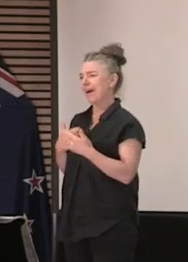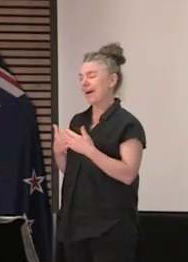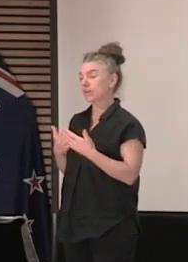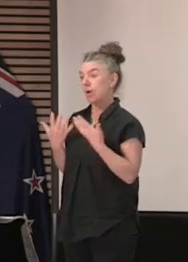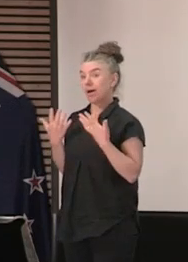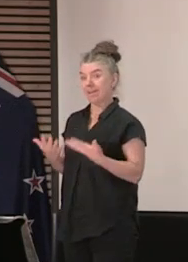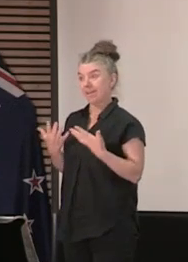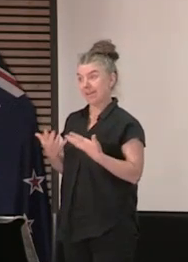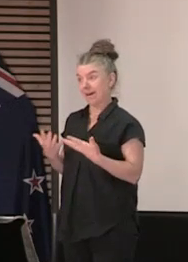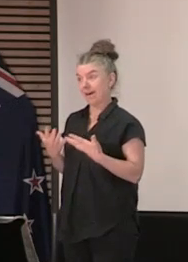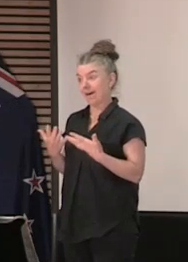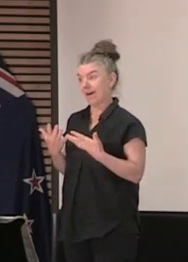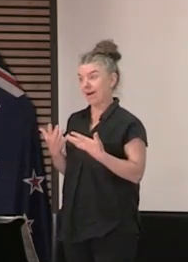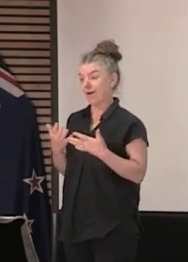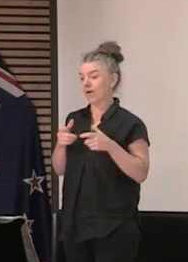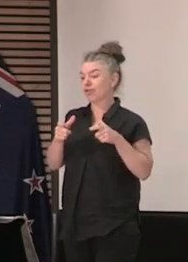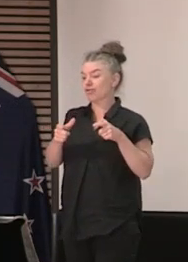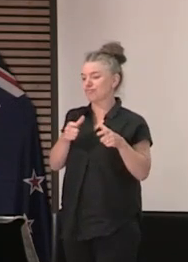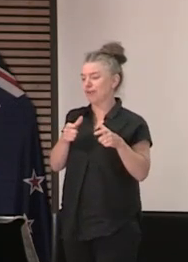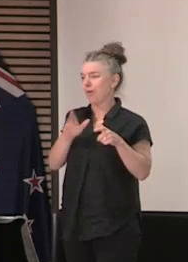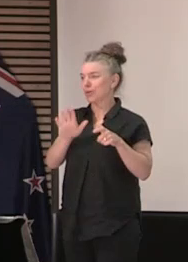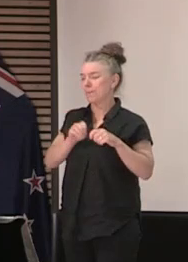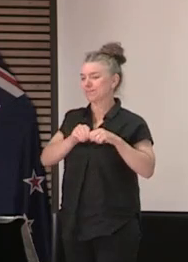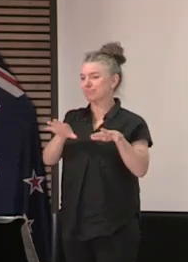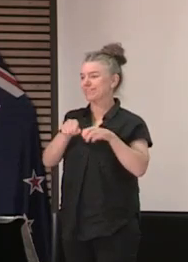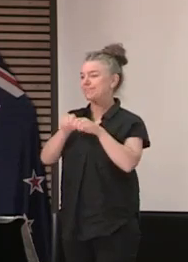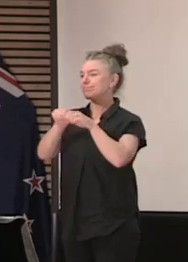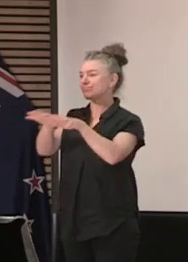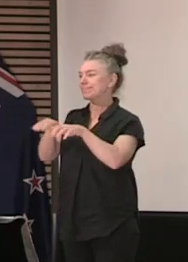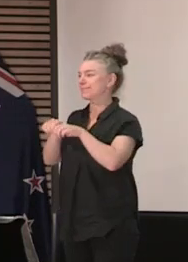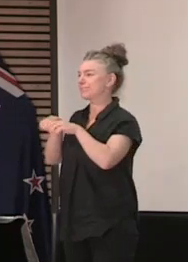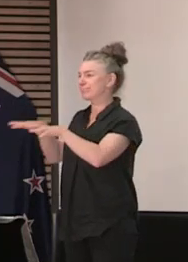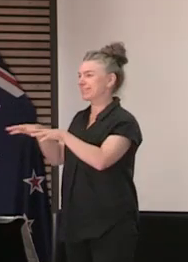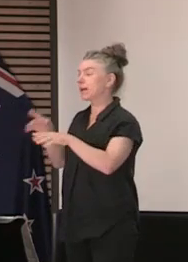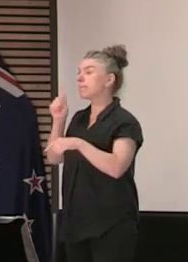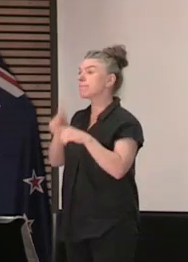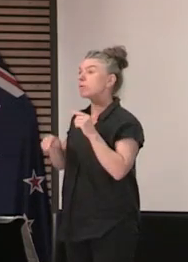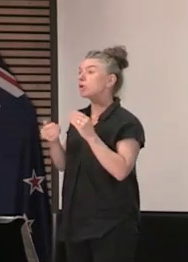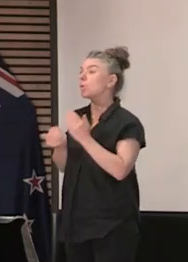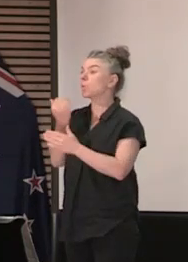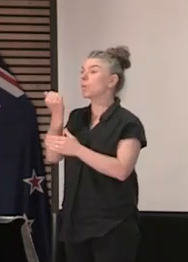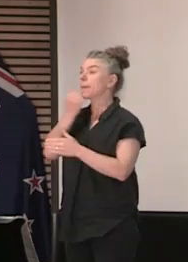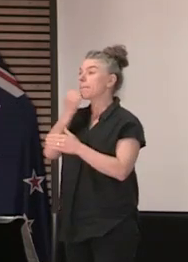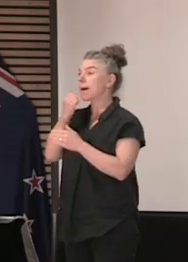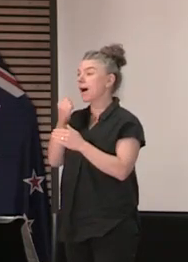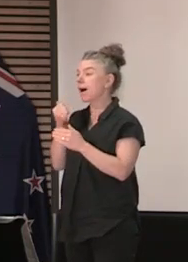. confident now that we are on. top of those clusters and that. . any additional cases are. largely within bubbles within. . each of those clusters.